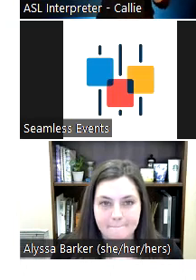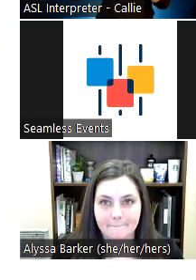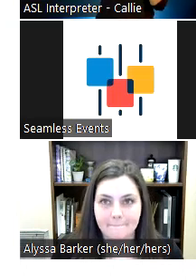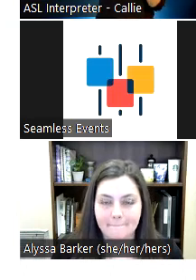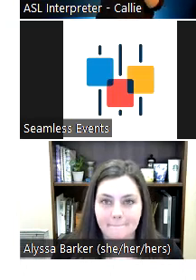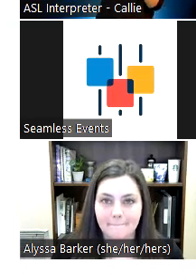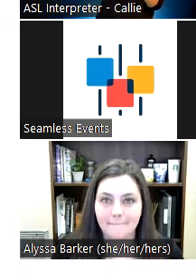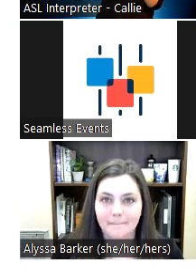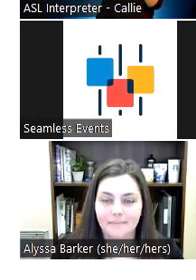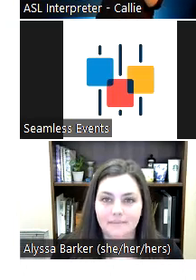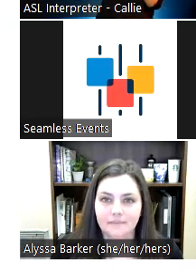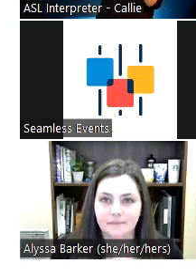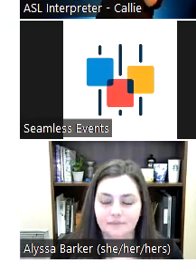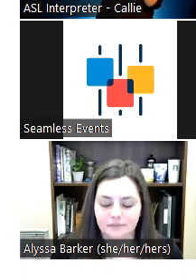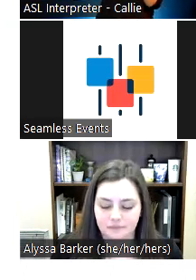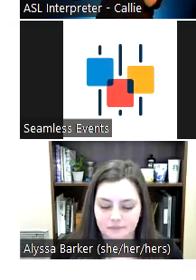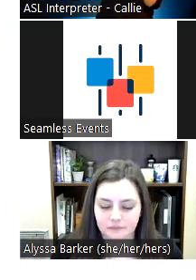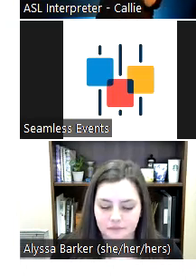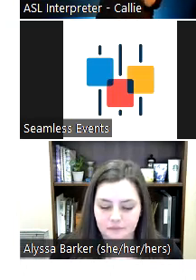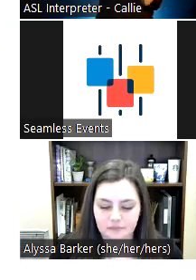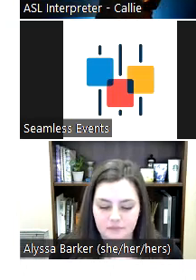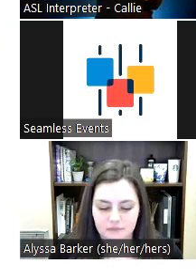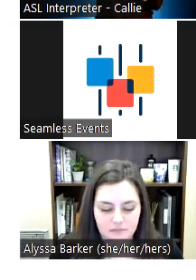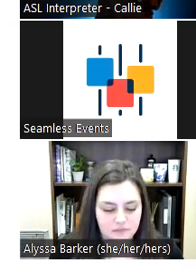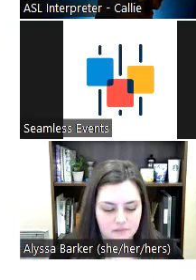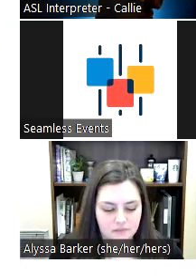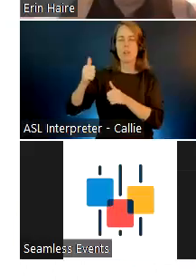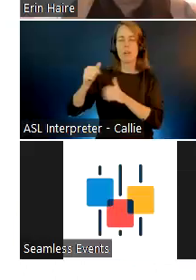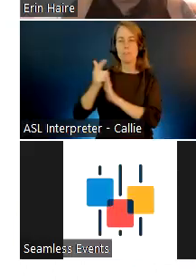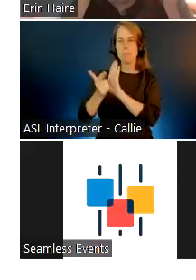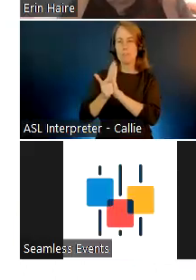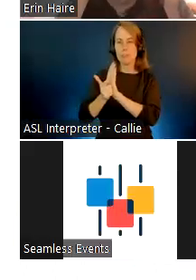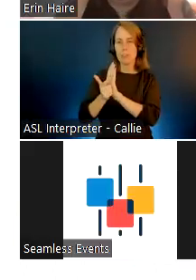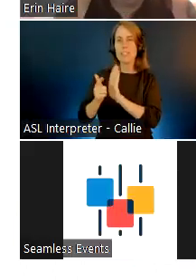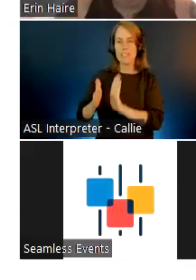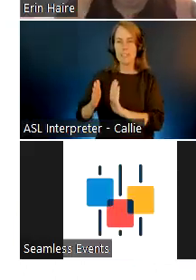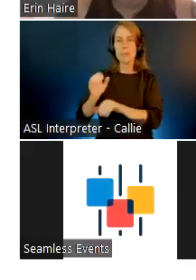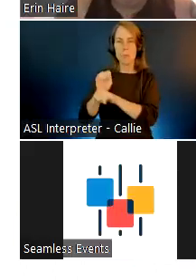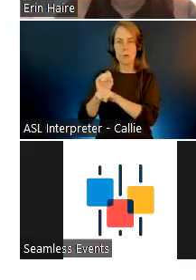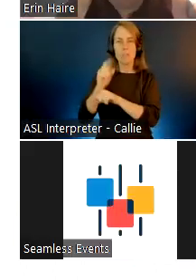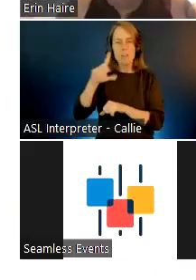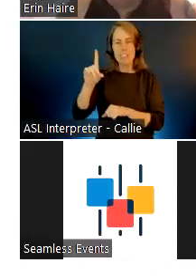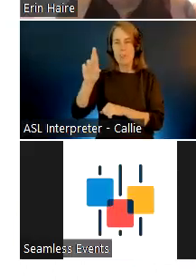senior attorney with us Disability Rights South Carolina and he's got a partner to team teach